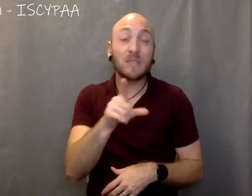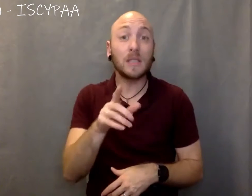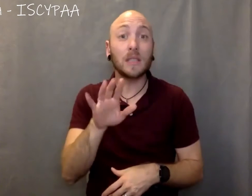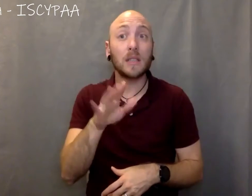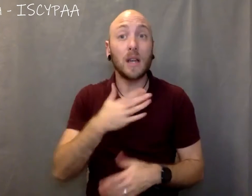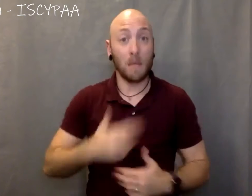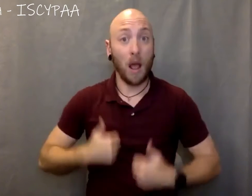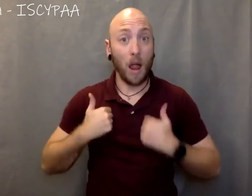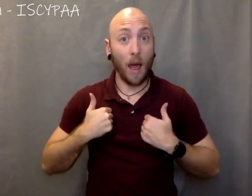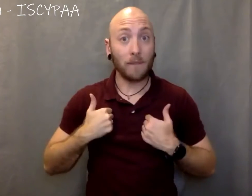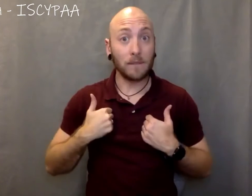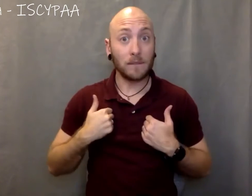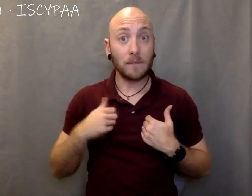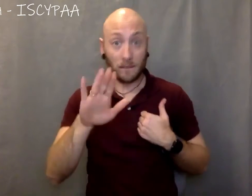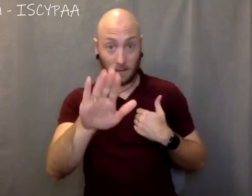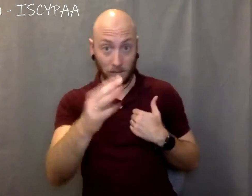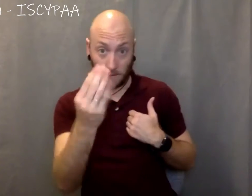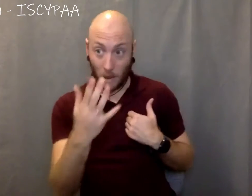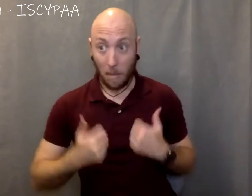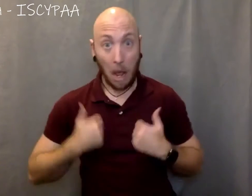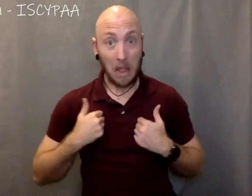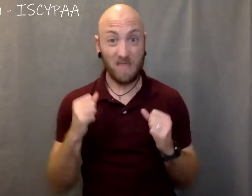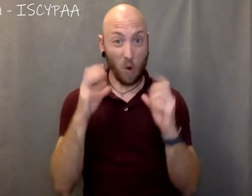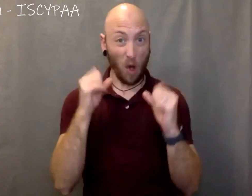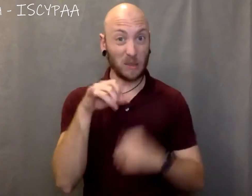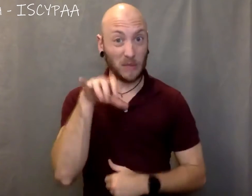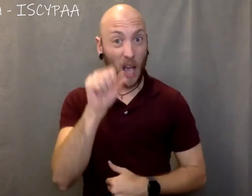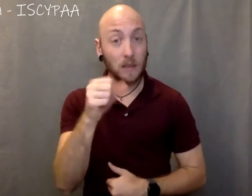is awesome like it's never been so good, but that doesn't mean I feel like it's good all the time.